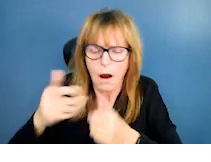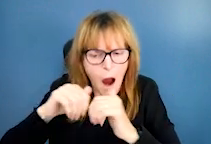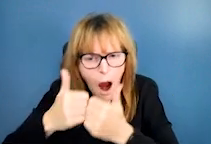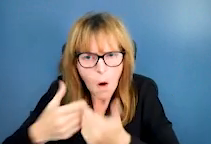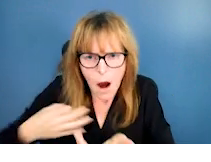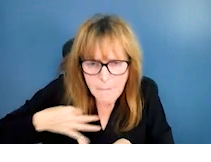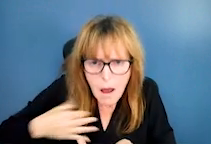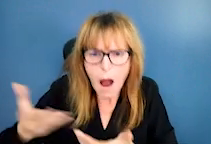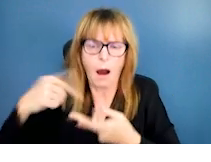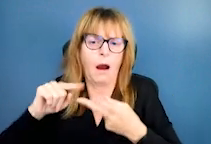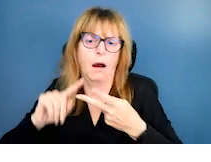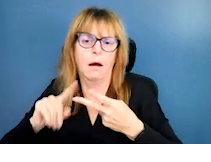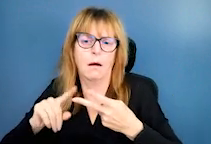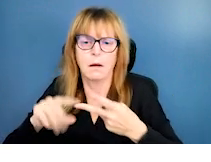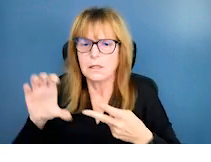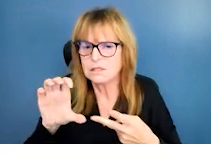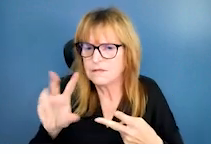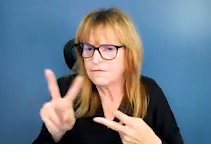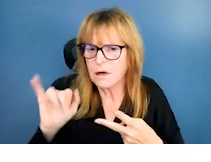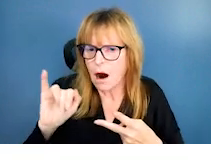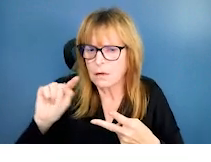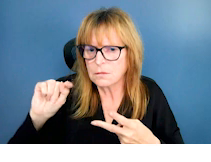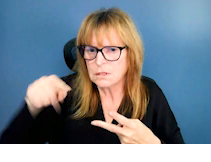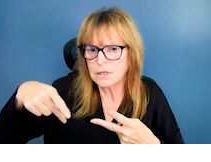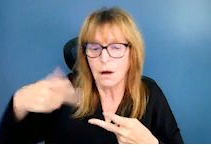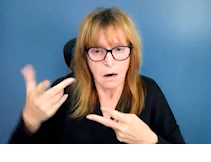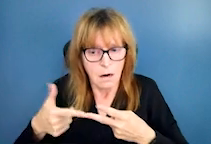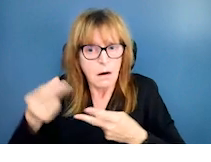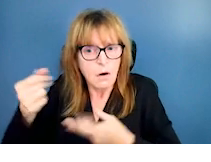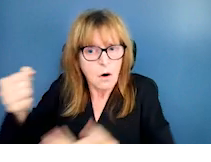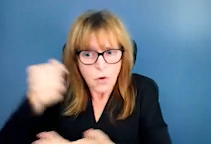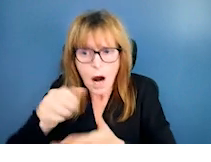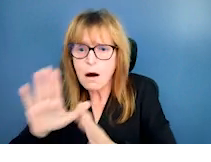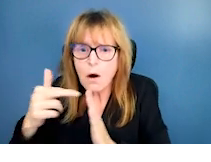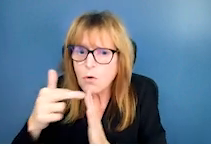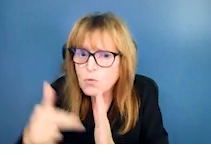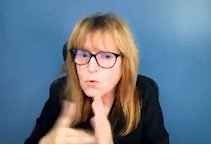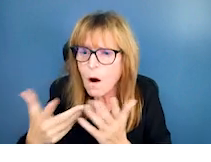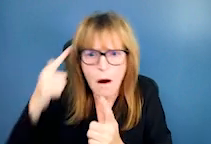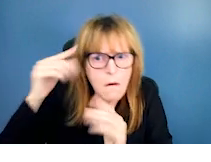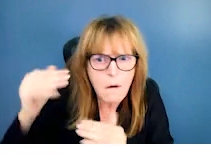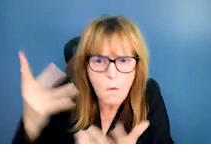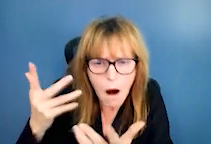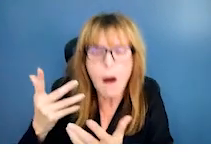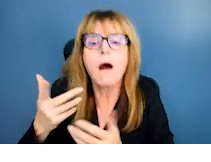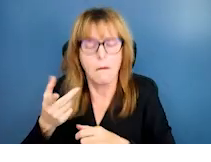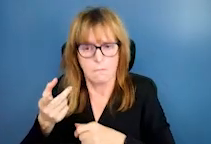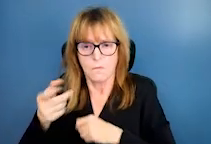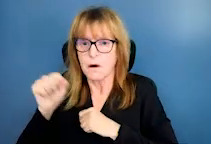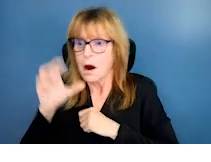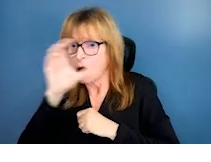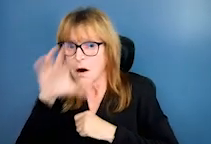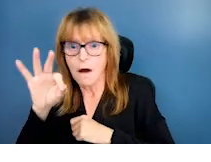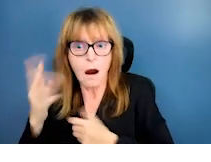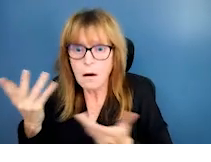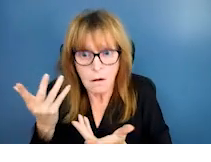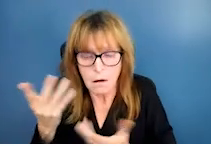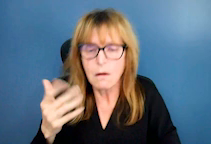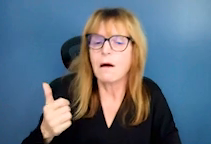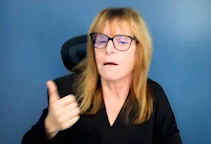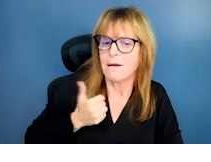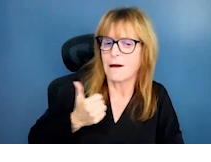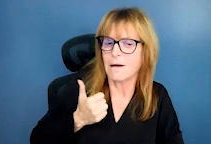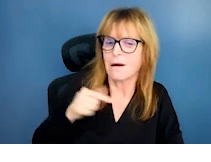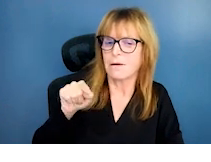at canada.ca/free-tax-clinics-grant.